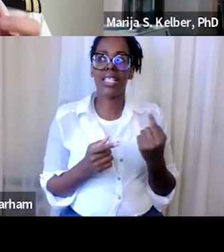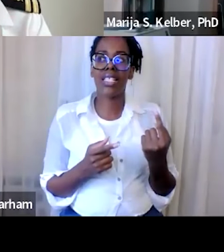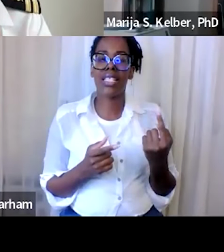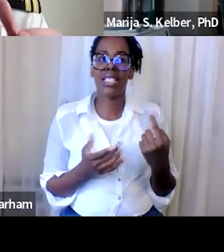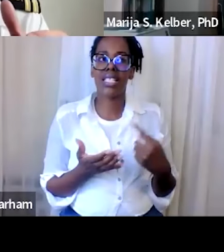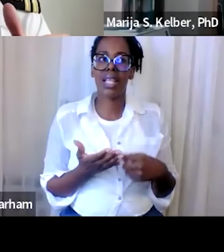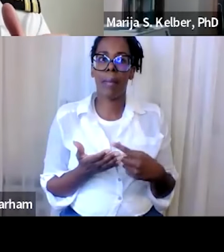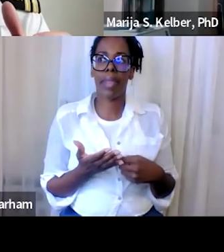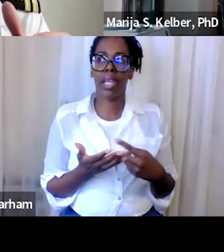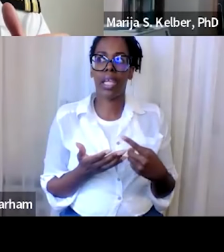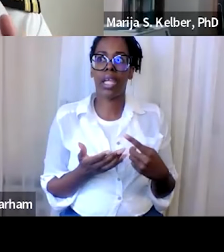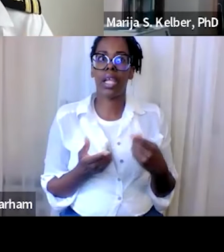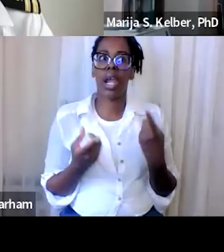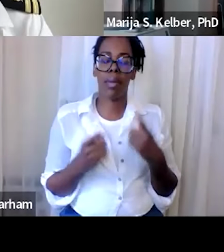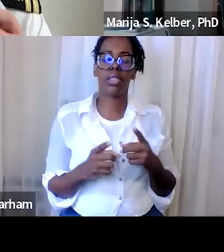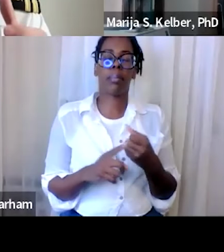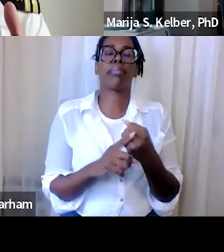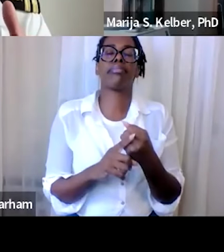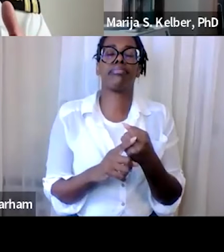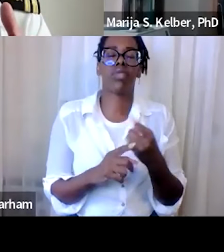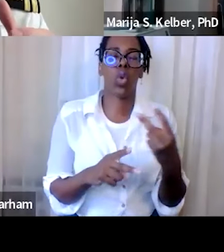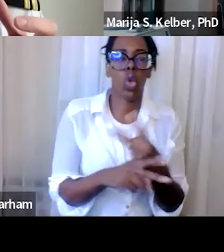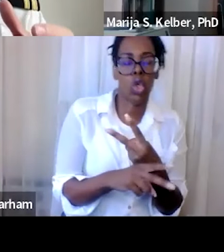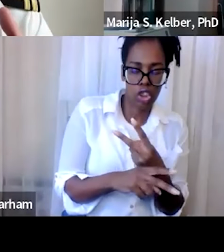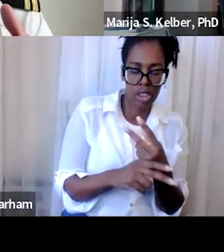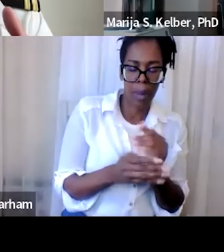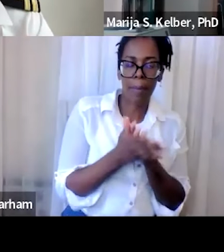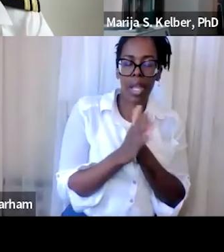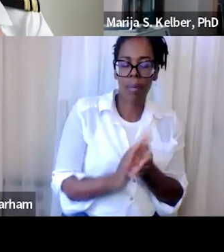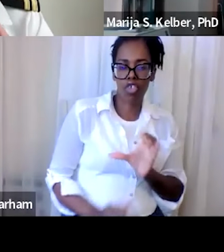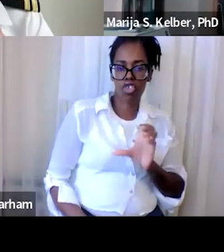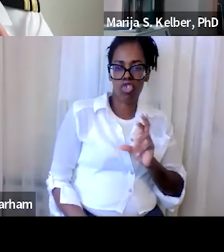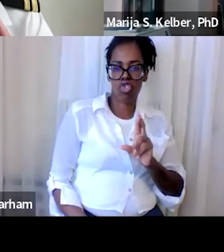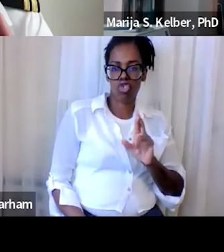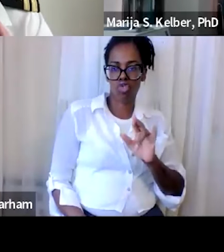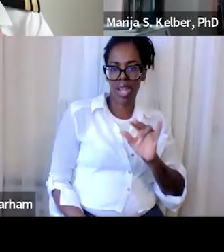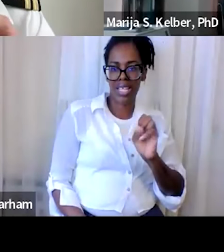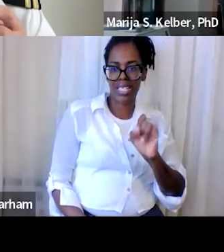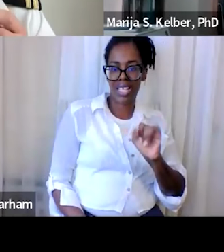things worsen or things get to that level of crisis where it becomes a little bit more problematic overall.